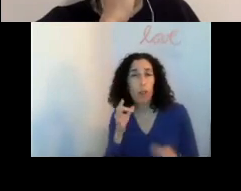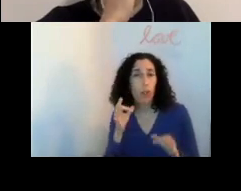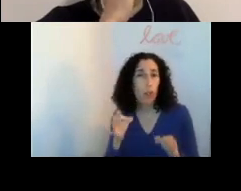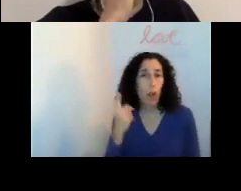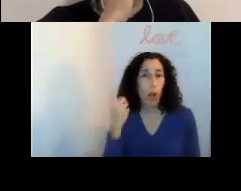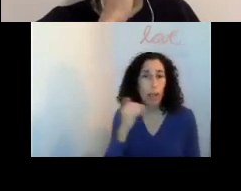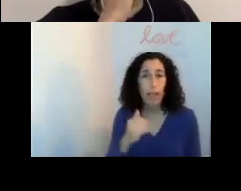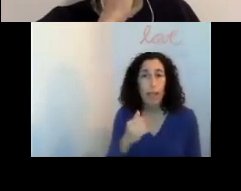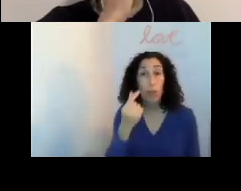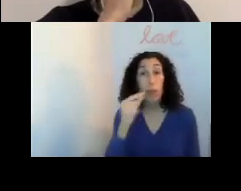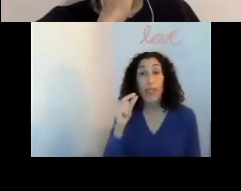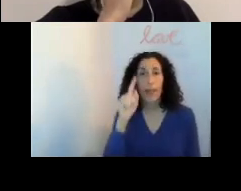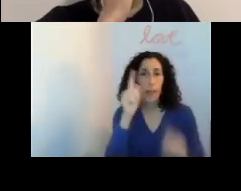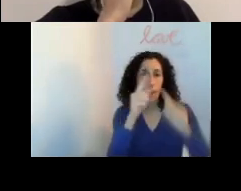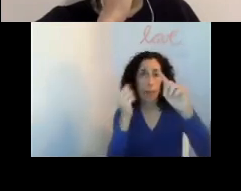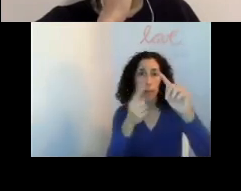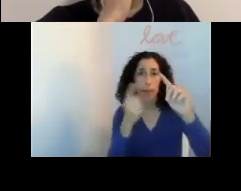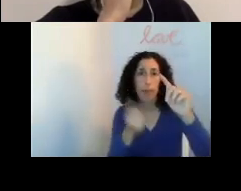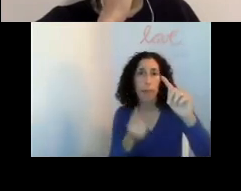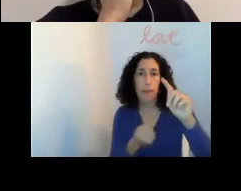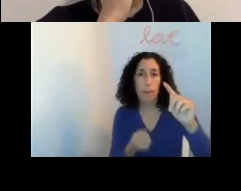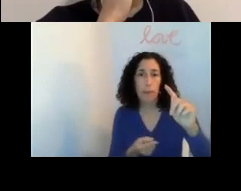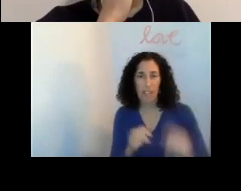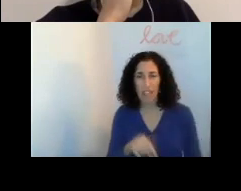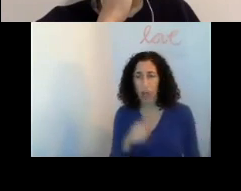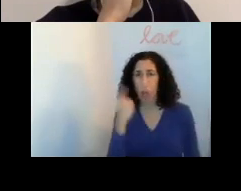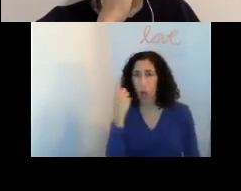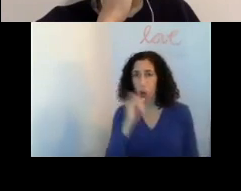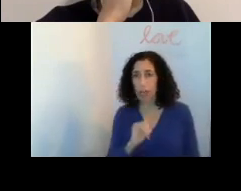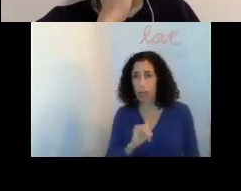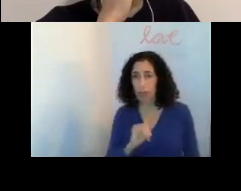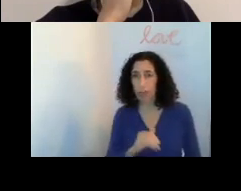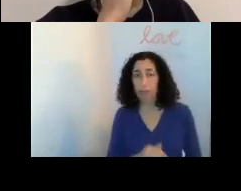This thoughtful and imaginative description was written by Shannon, one of the book's